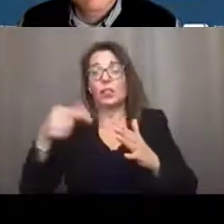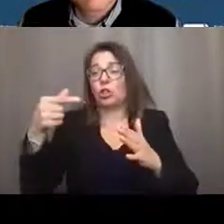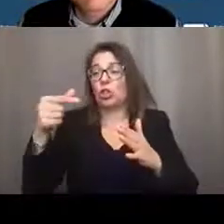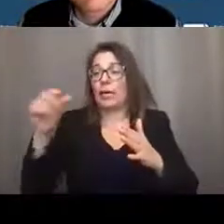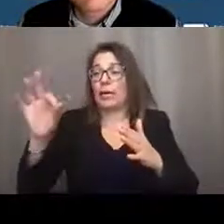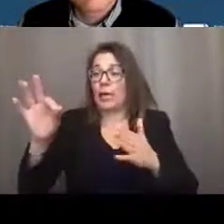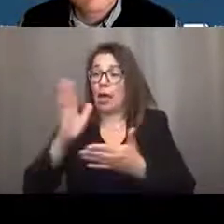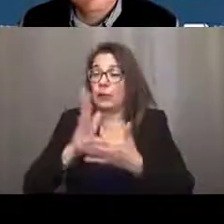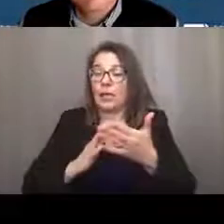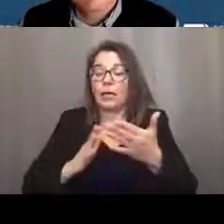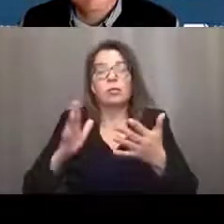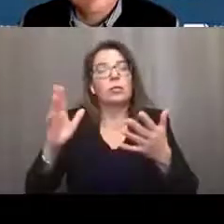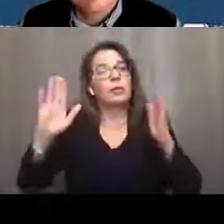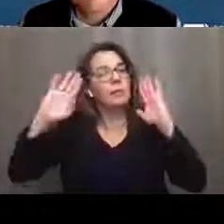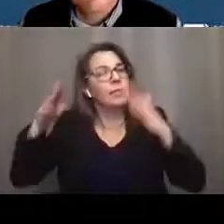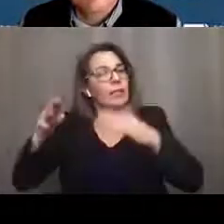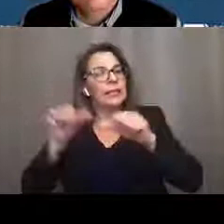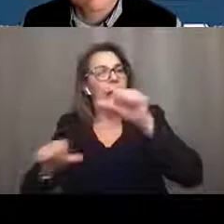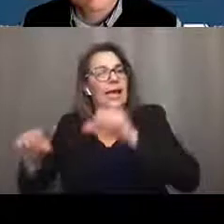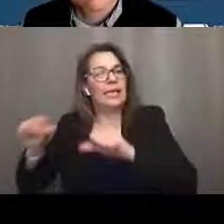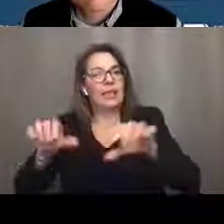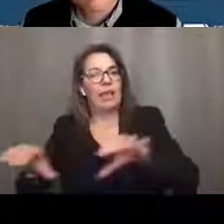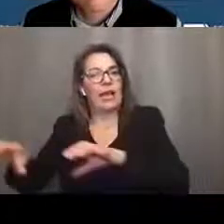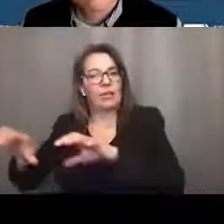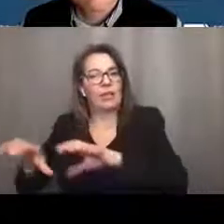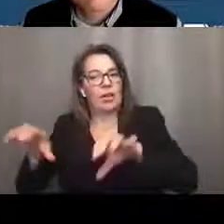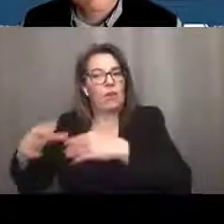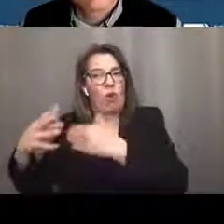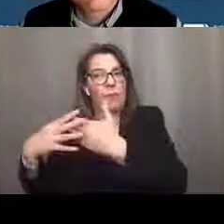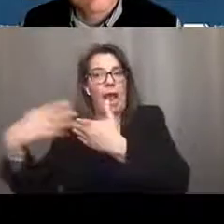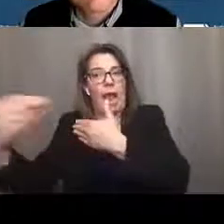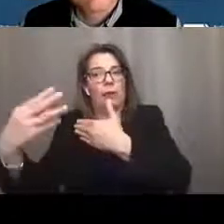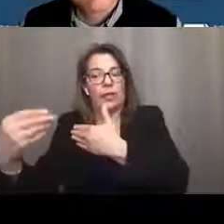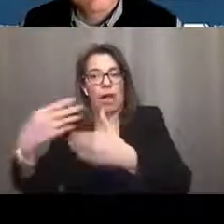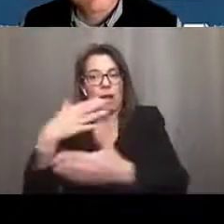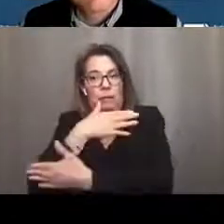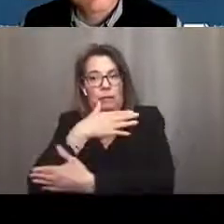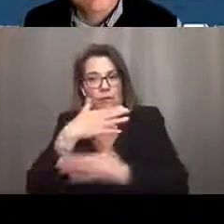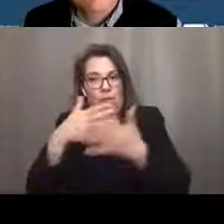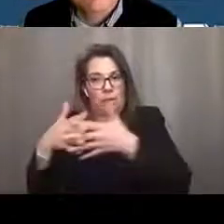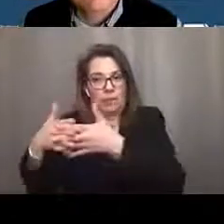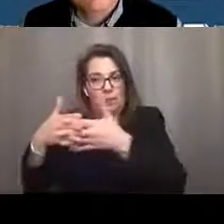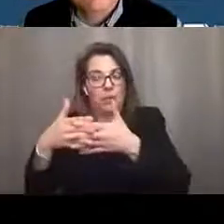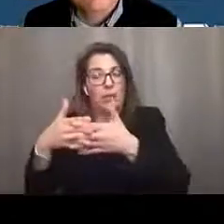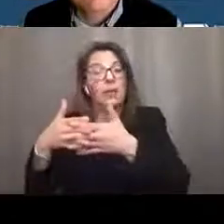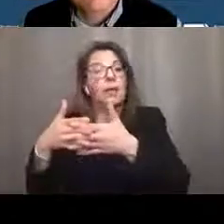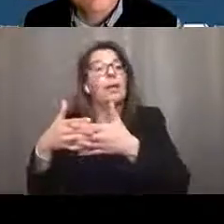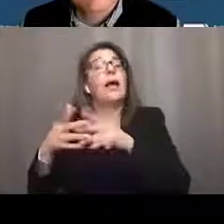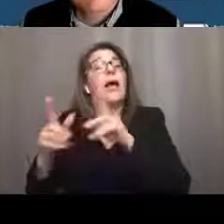what the scientific activity was that was performed outside the US. And you're going to be answering this question